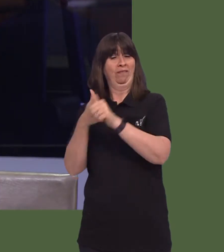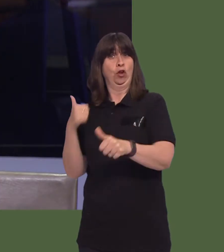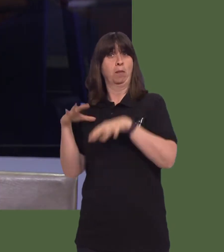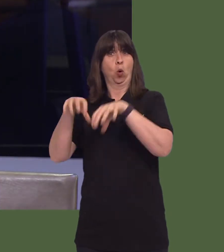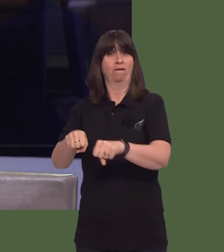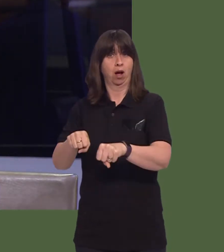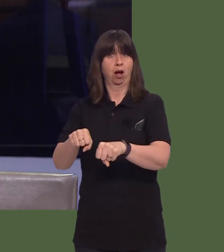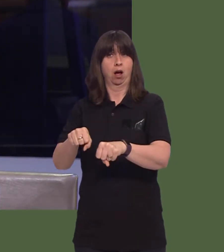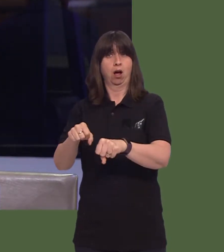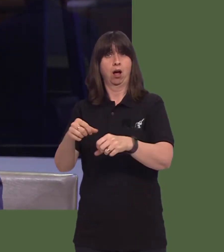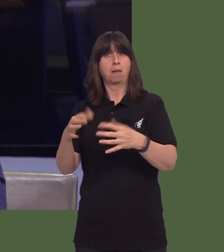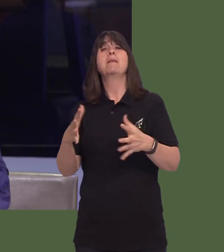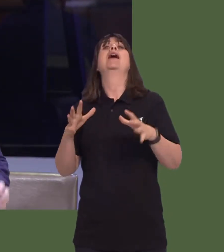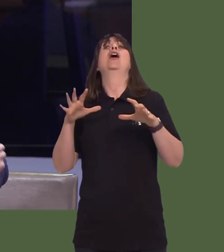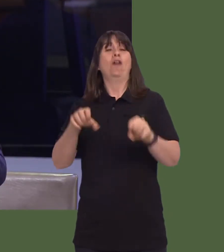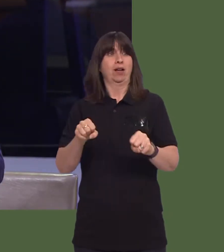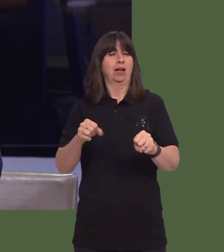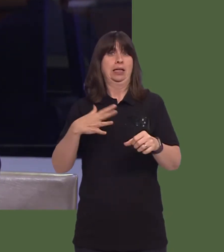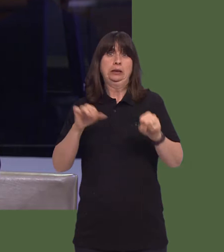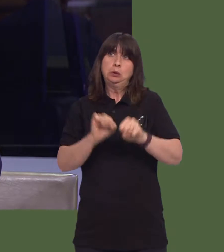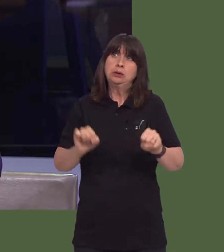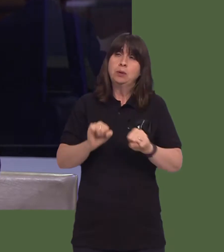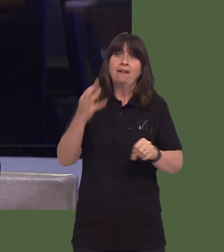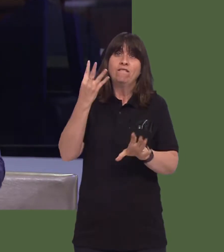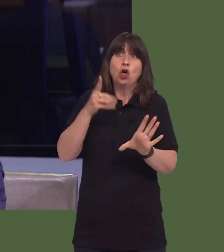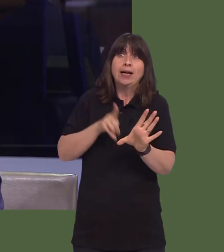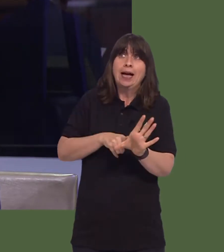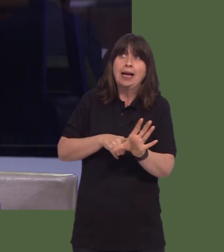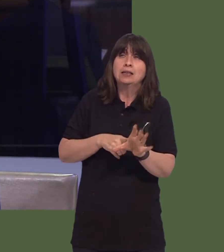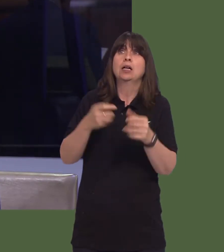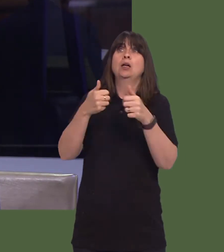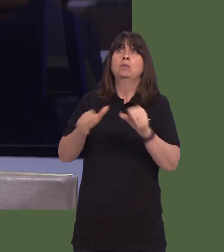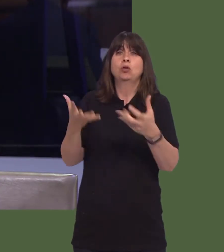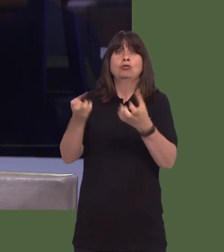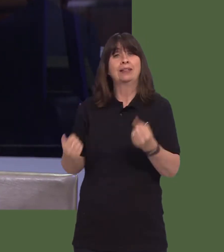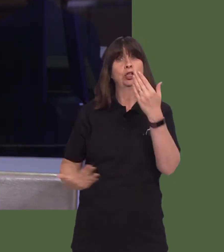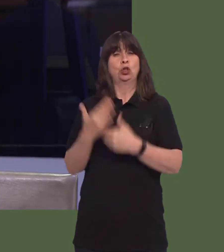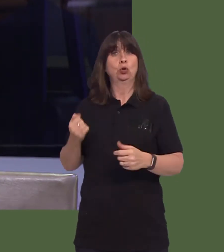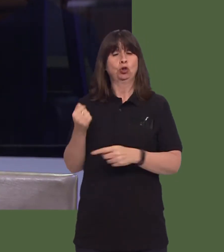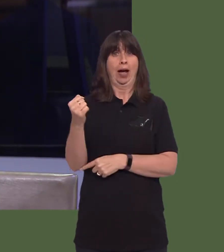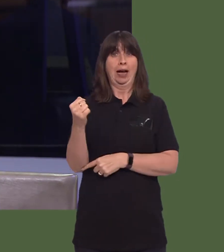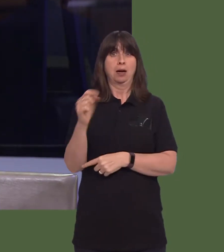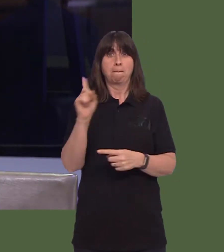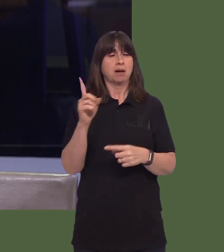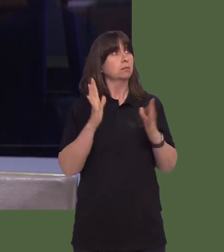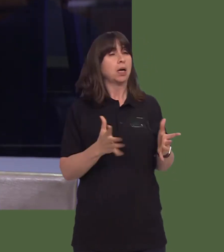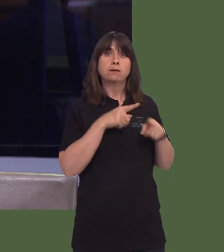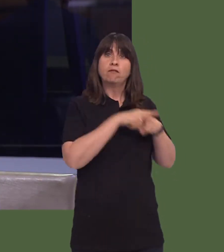four years, so it could be that, in order to comply with that legislation that you stated,